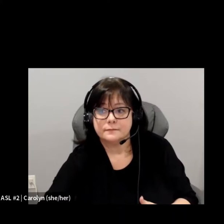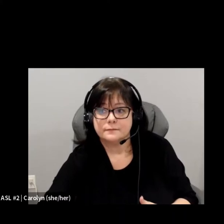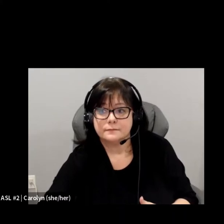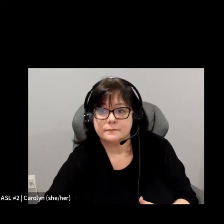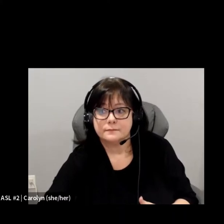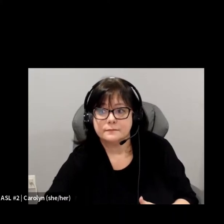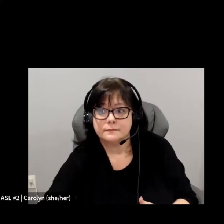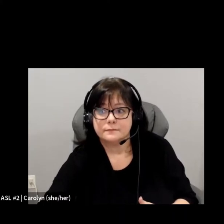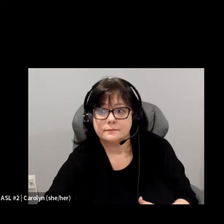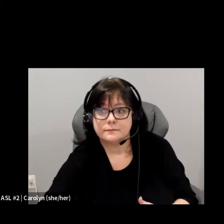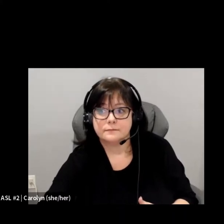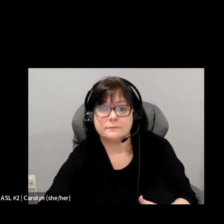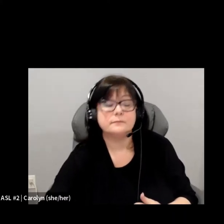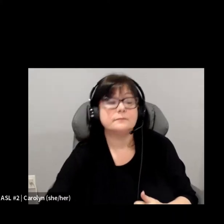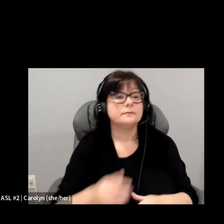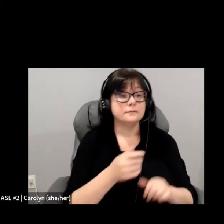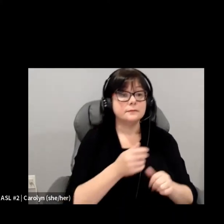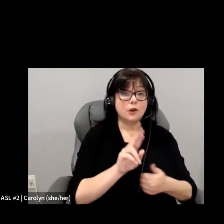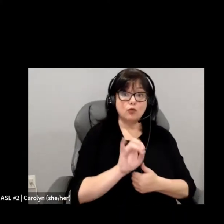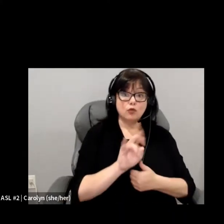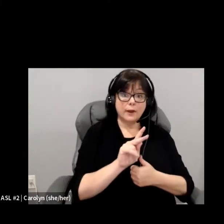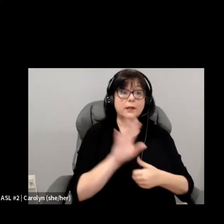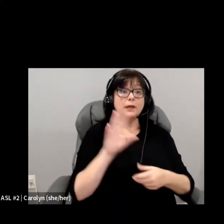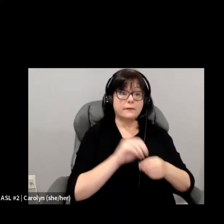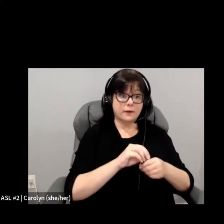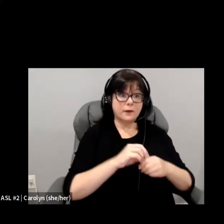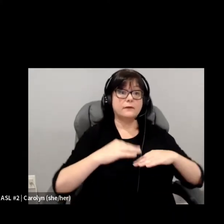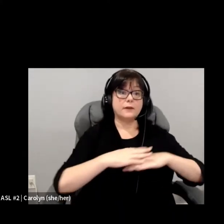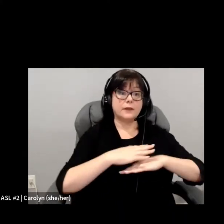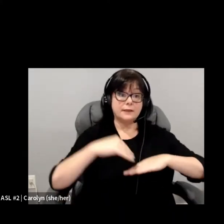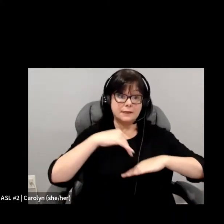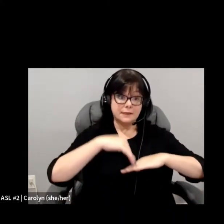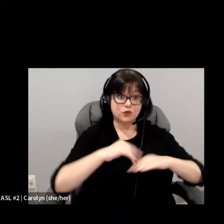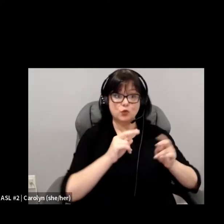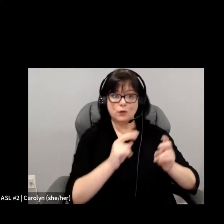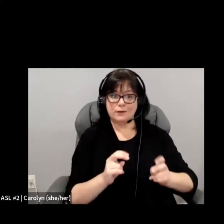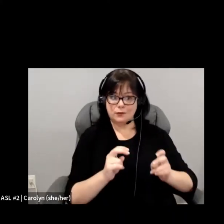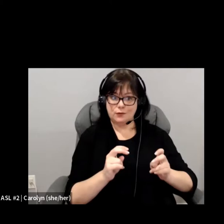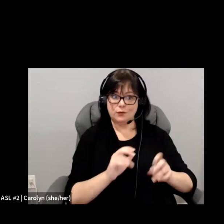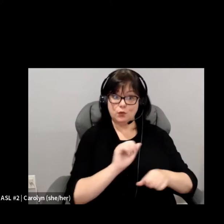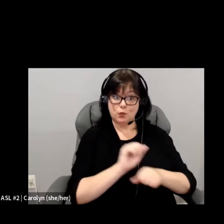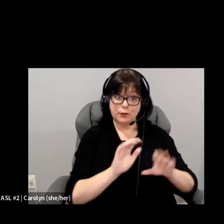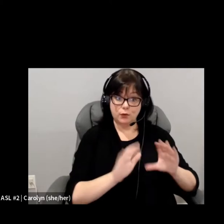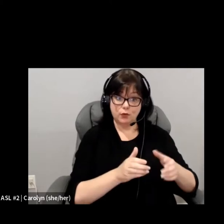RICK SERVED ON THE INDIGENOUS ISSUES WORKING GROUP. WE THANK HIM FOR HIS WORK THERE.